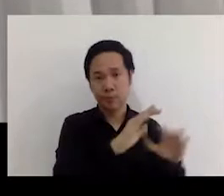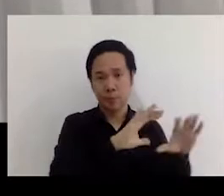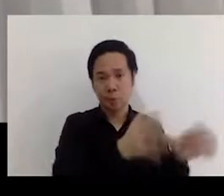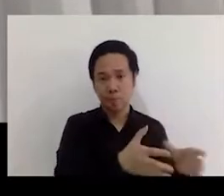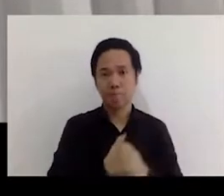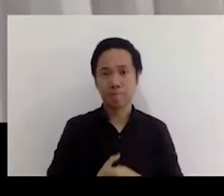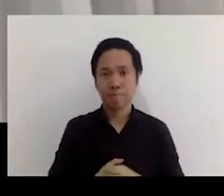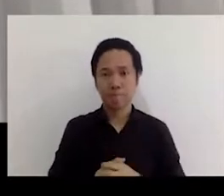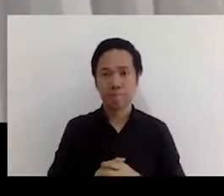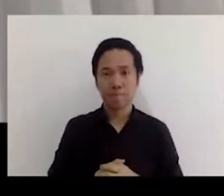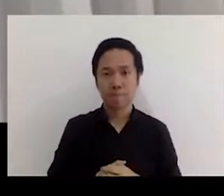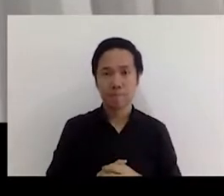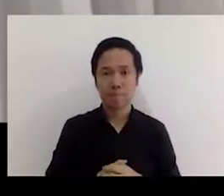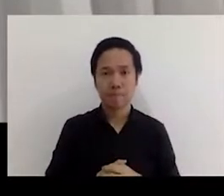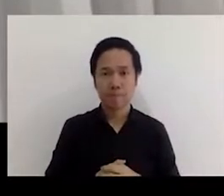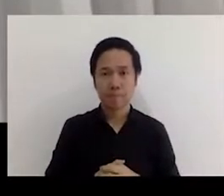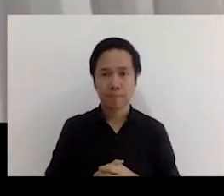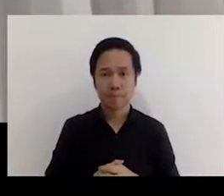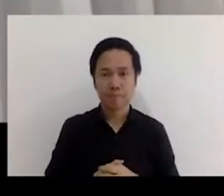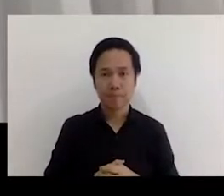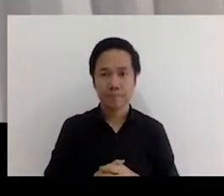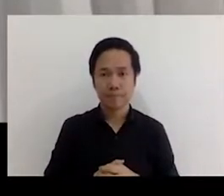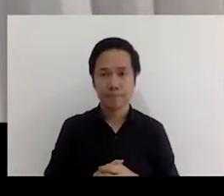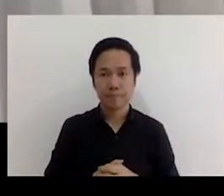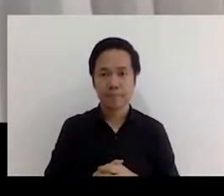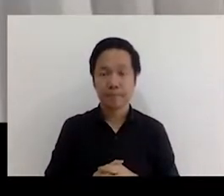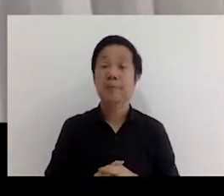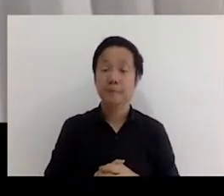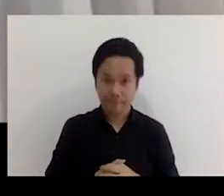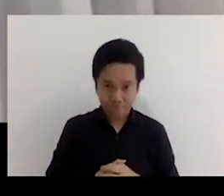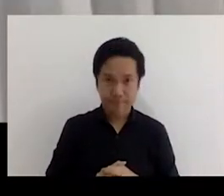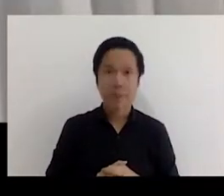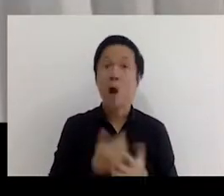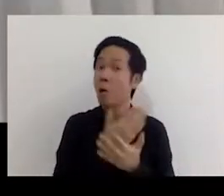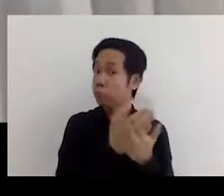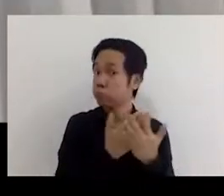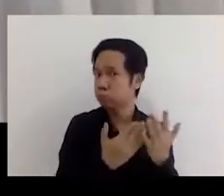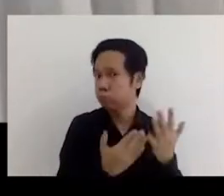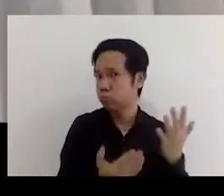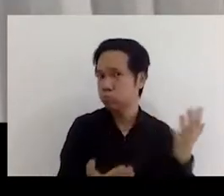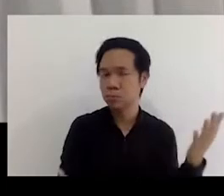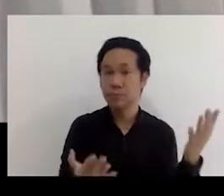Other aspects that he mentioned is